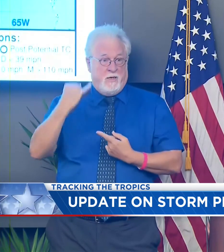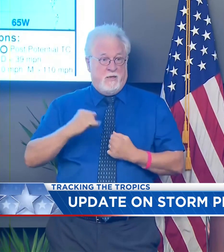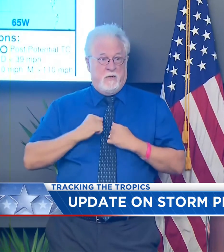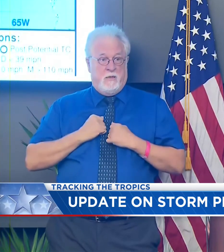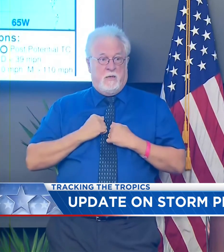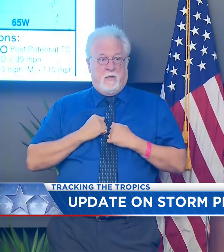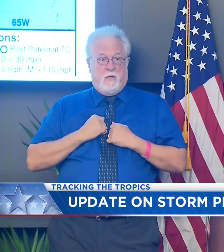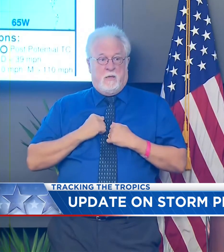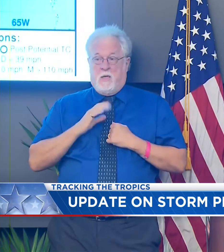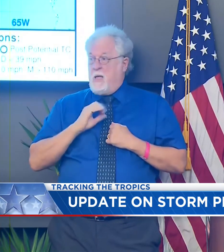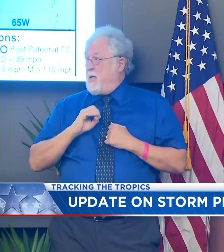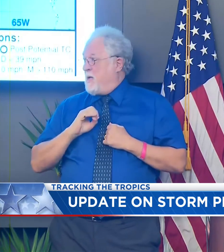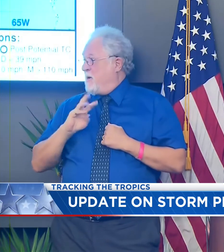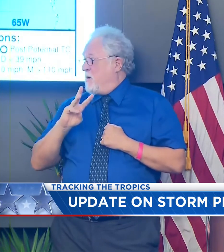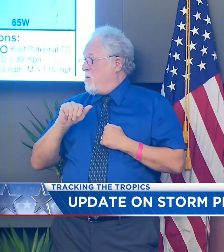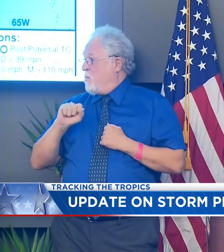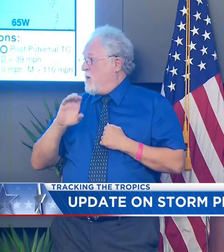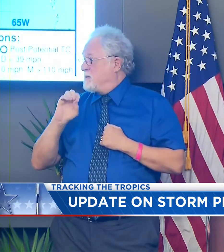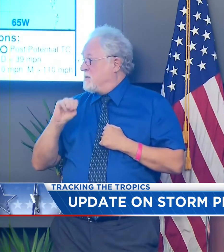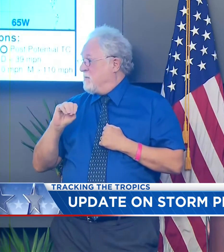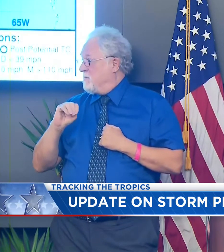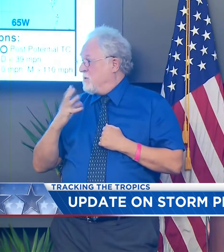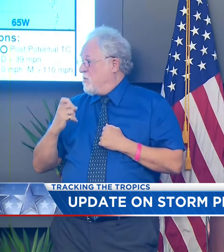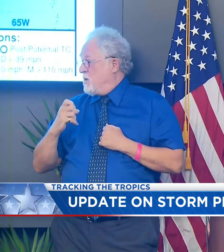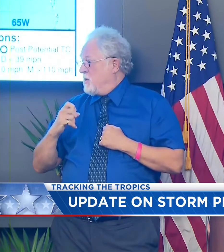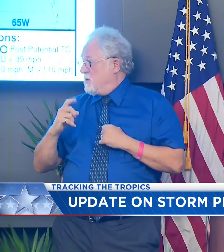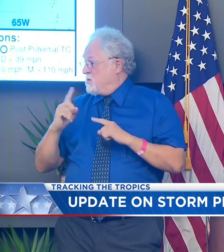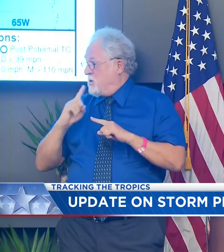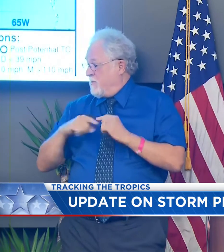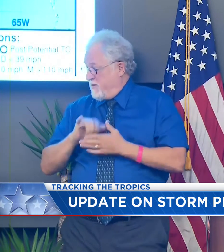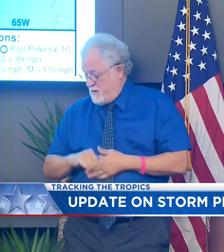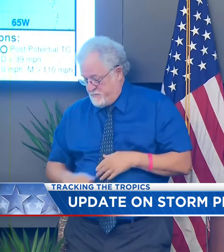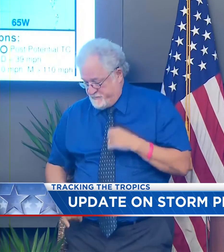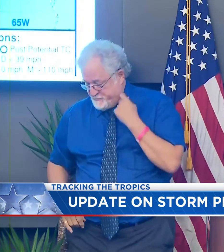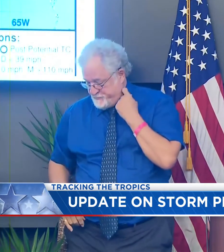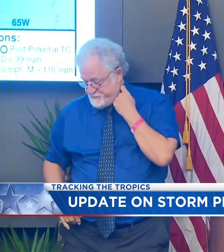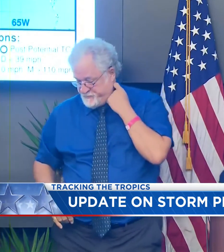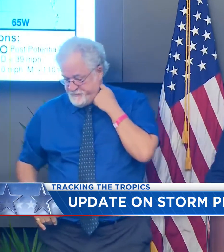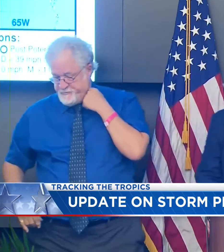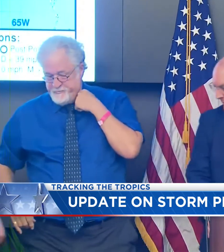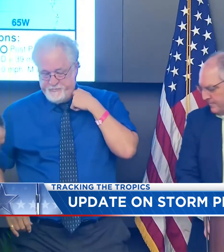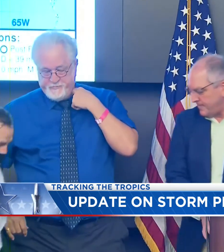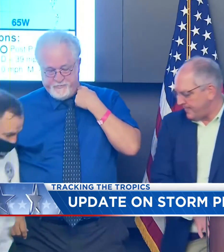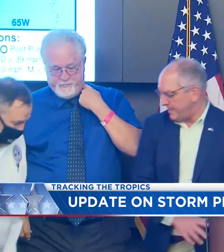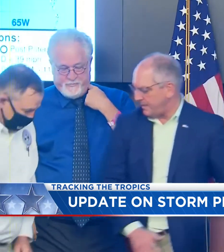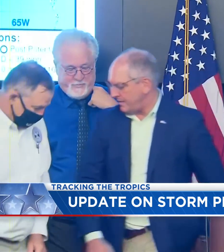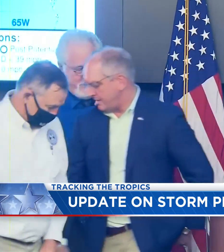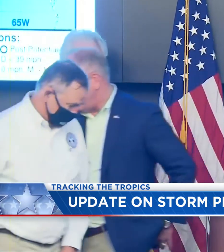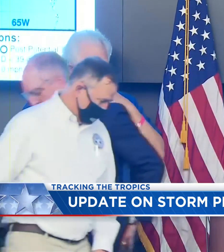IT'S SOMETHING WE STARTED COORDINATING MONTHS AGO TO GET PRE-APPROVAL FOR THAT CONCEPT.